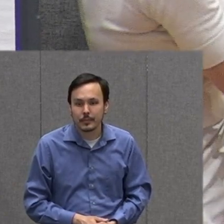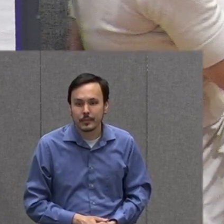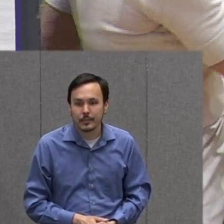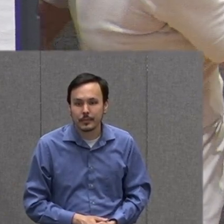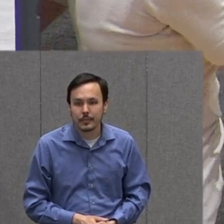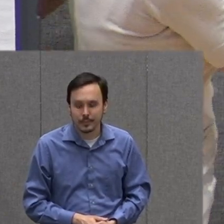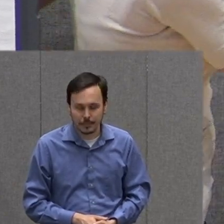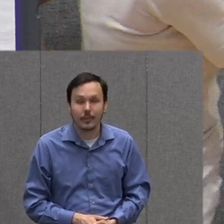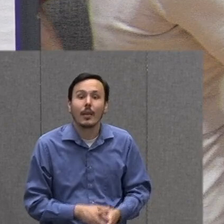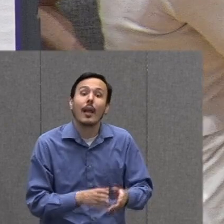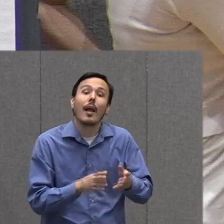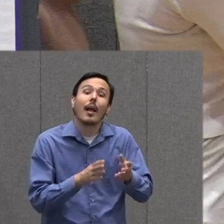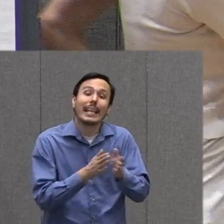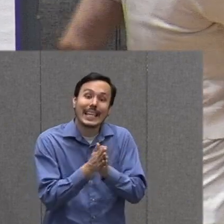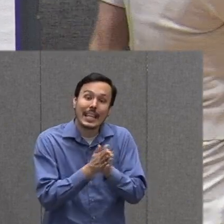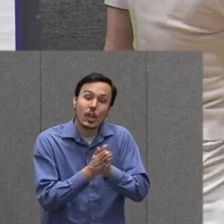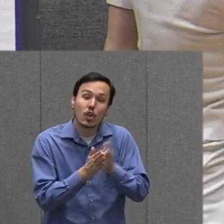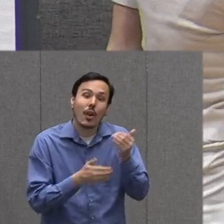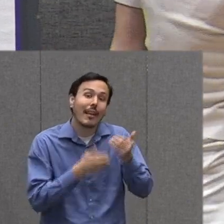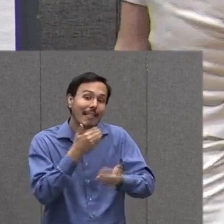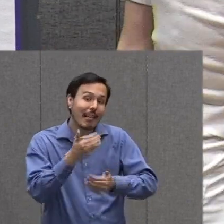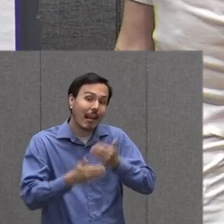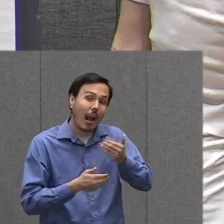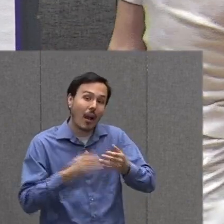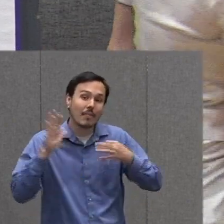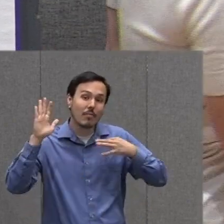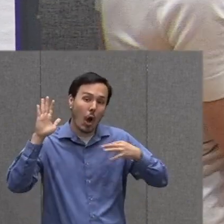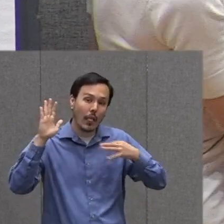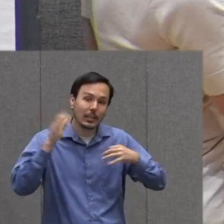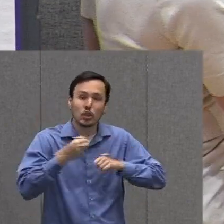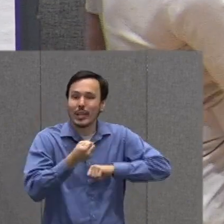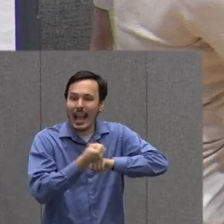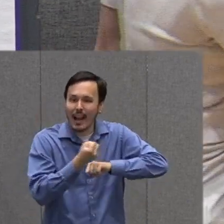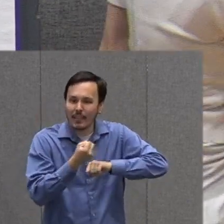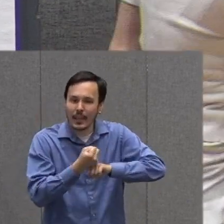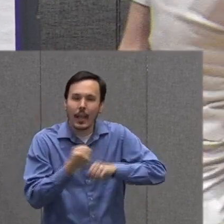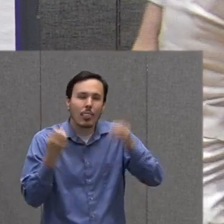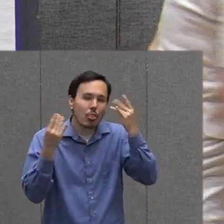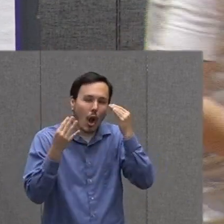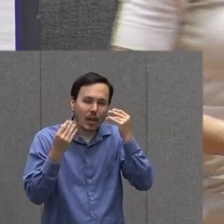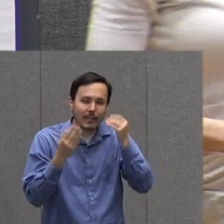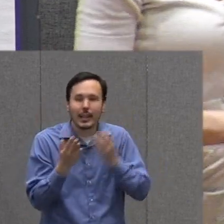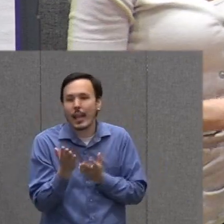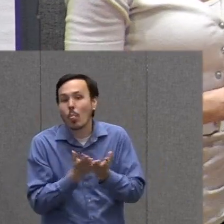Eager kind volunteers advocate thoughtfully throughout our neighborhoods.